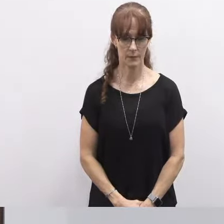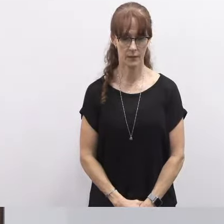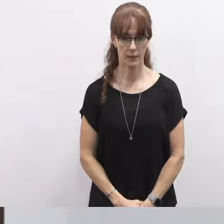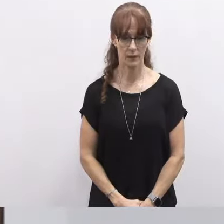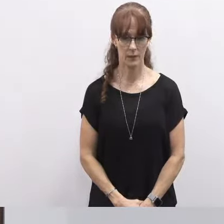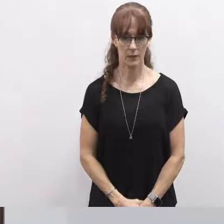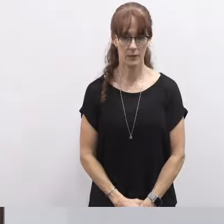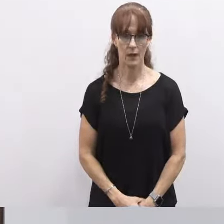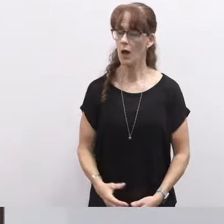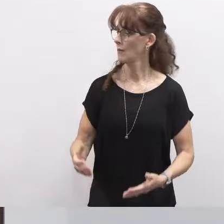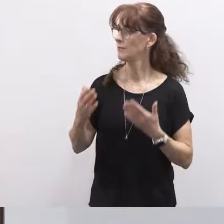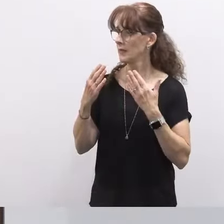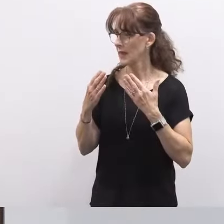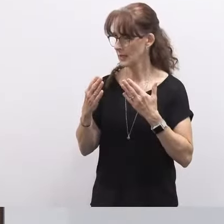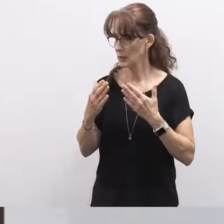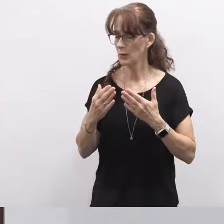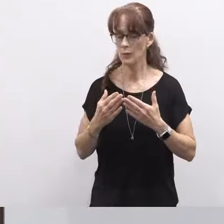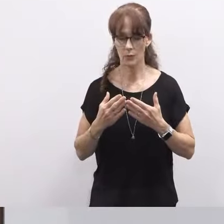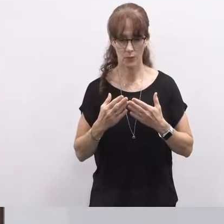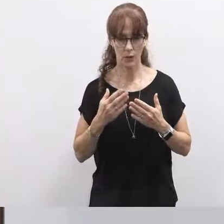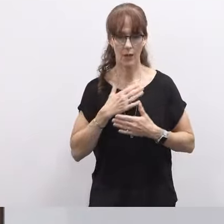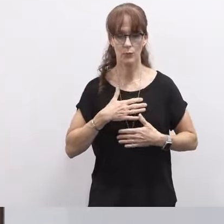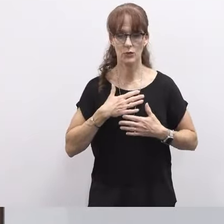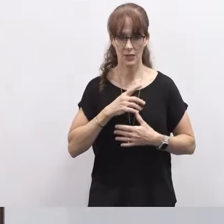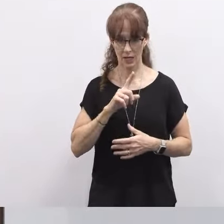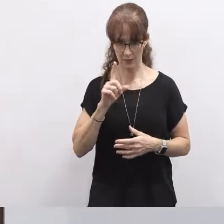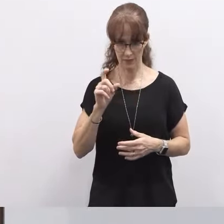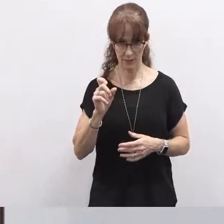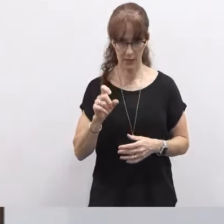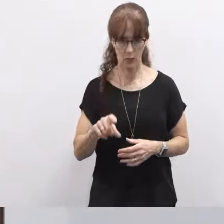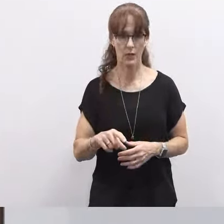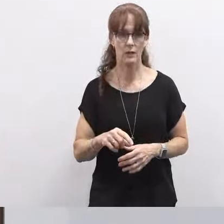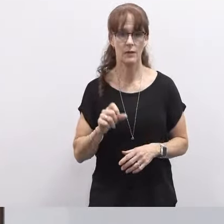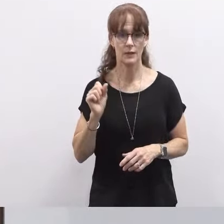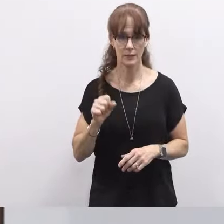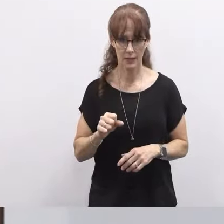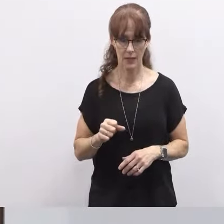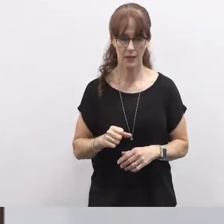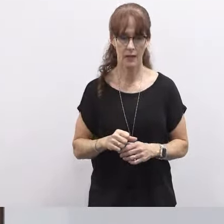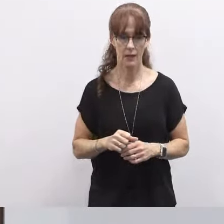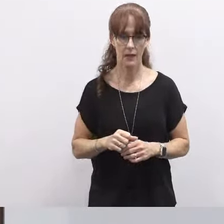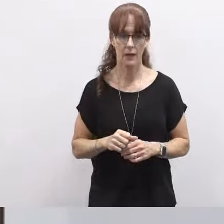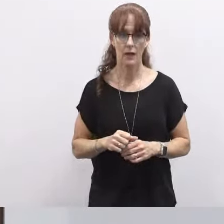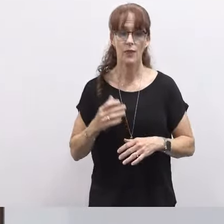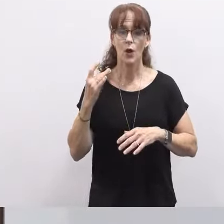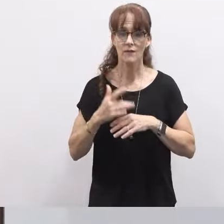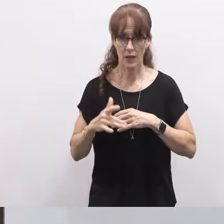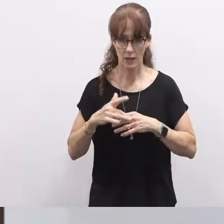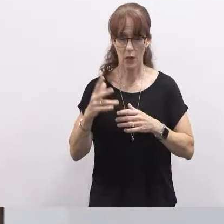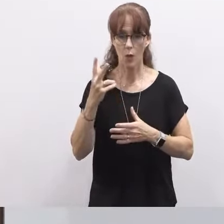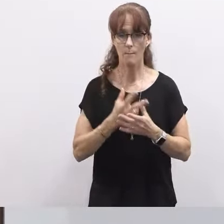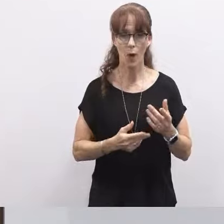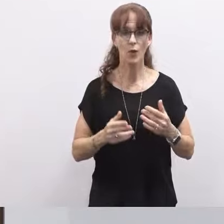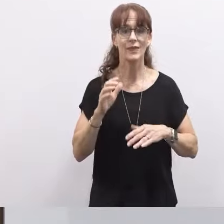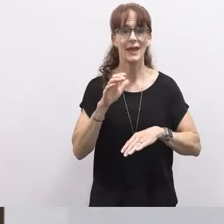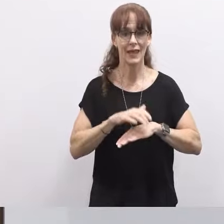Yeah, so thank you, Mr. Miller. I appreciate the question. Yes, they are available in both English and Spanish,